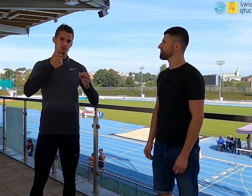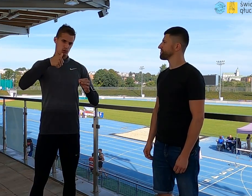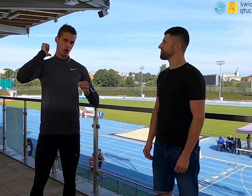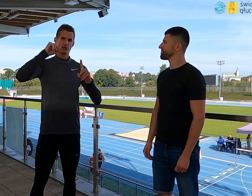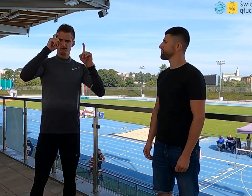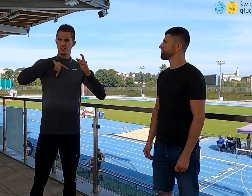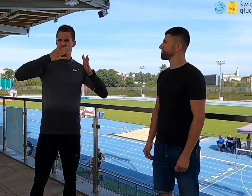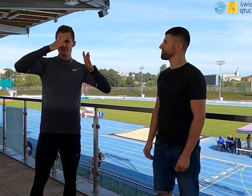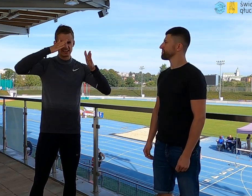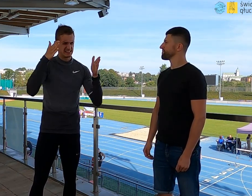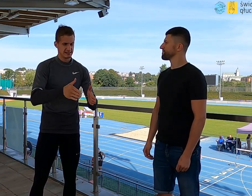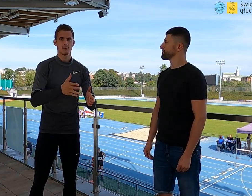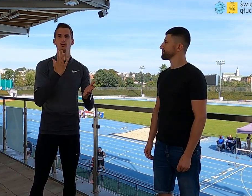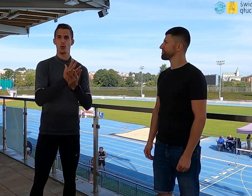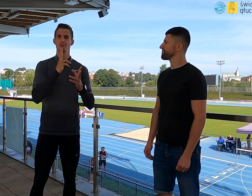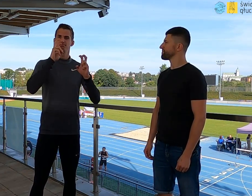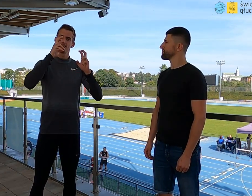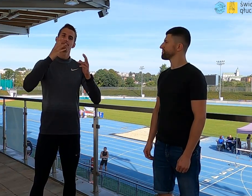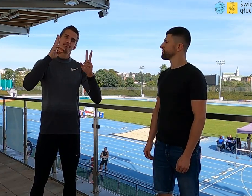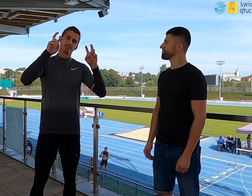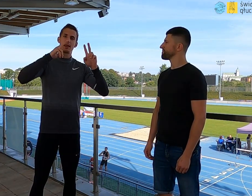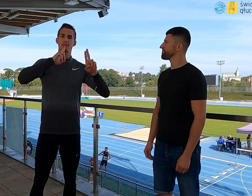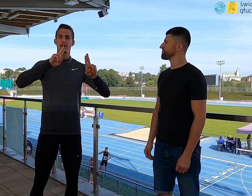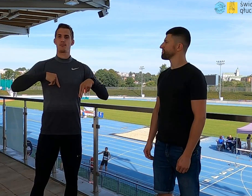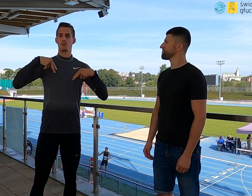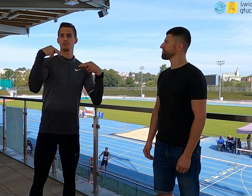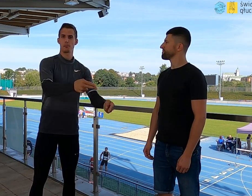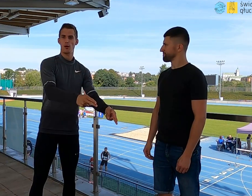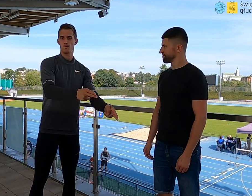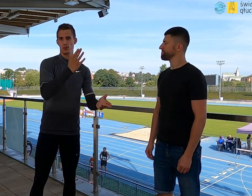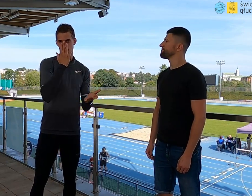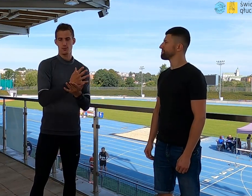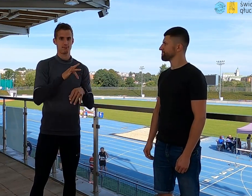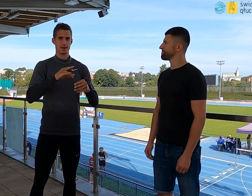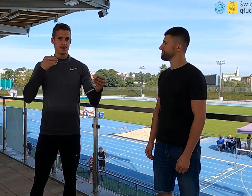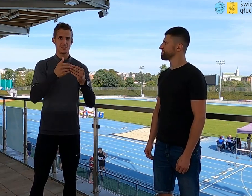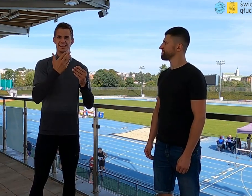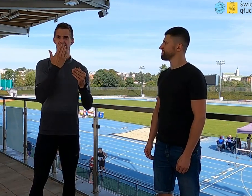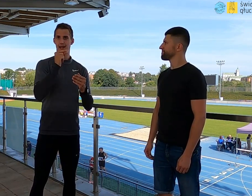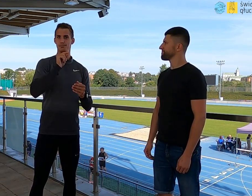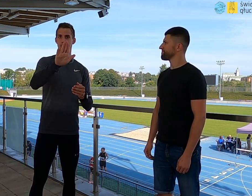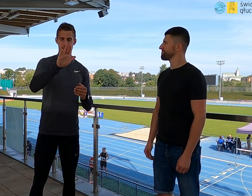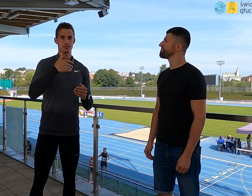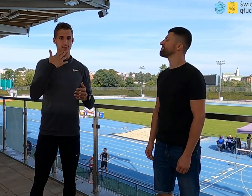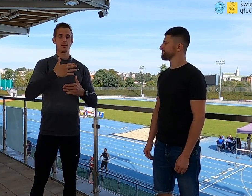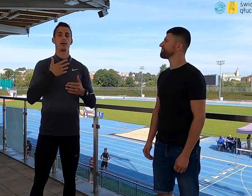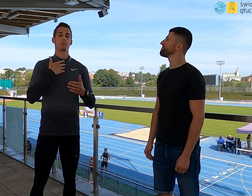Now I've started to focus on training. My results are getting better and better, approaching those from before the injury.